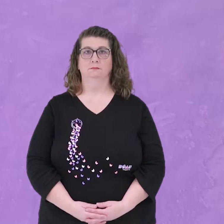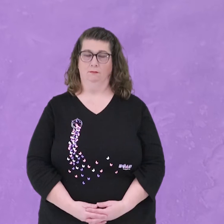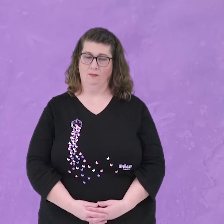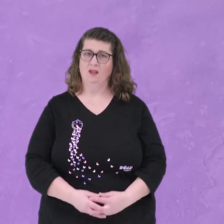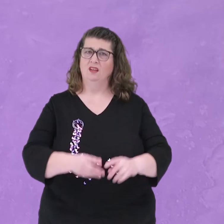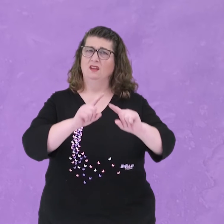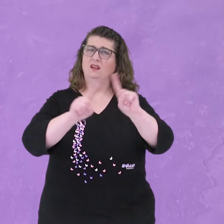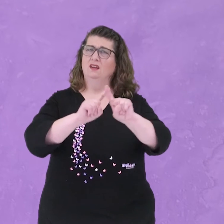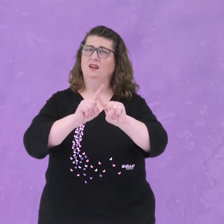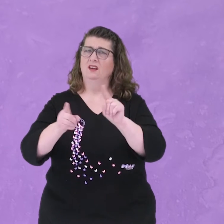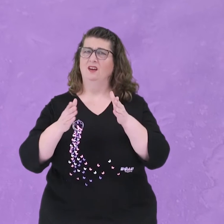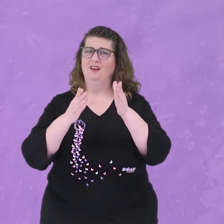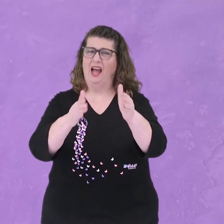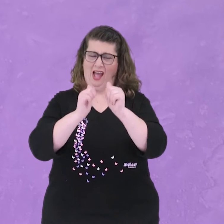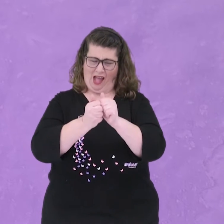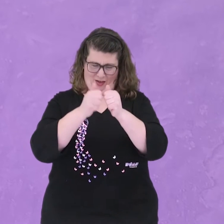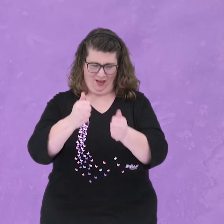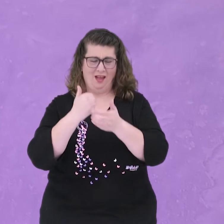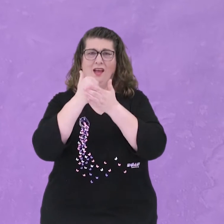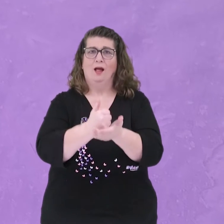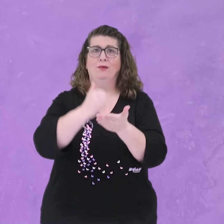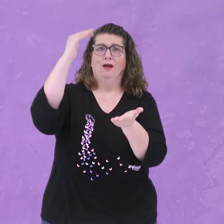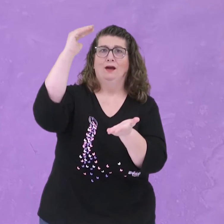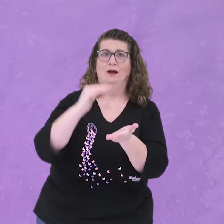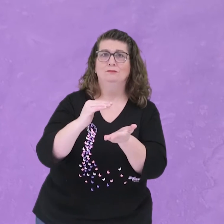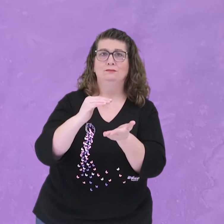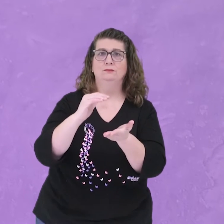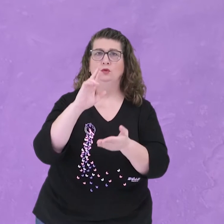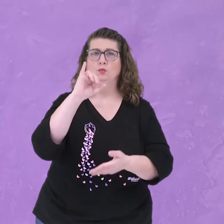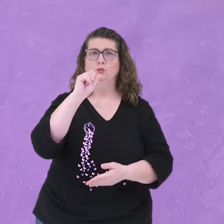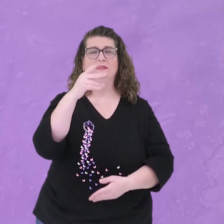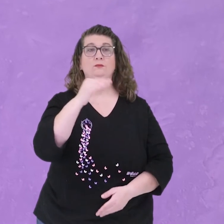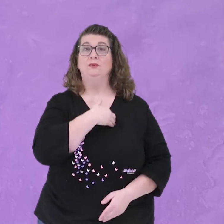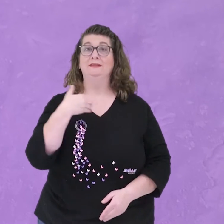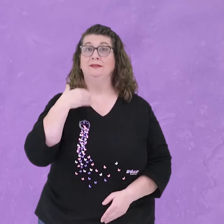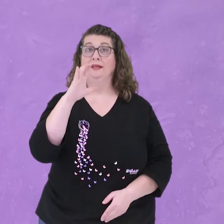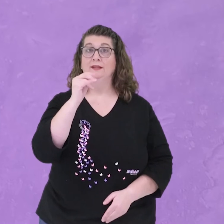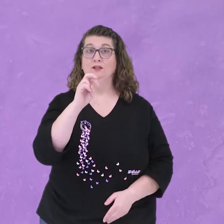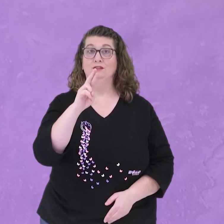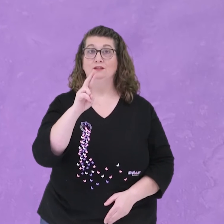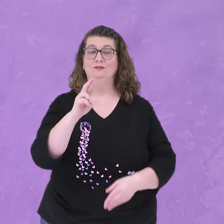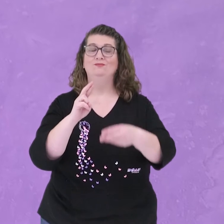There are several ways you can help reduce the risk of breast cancer.